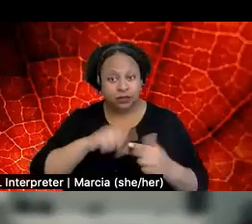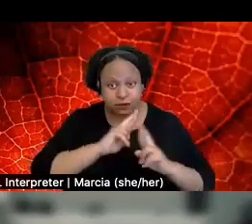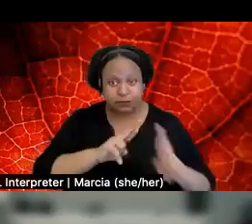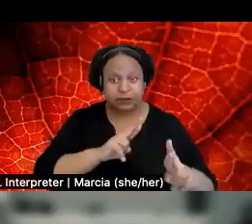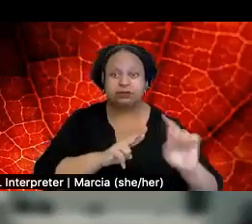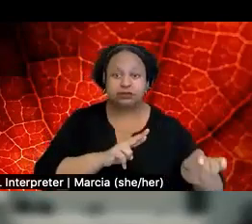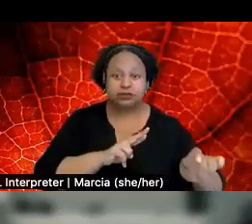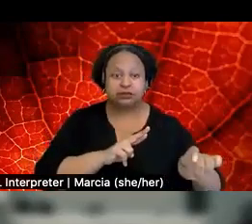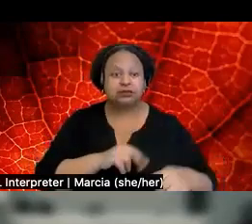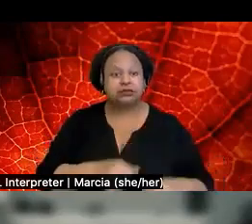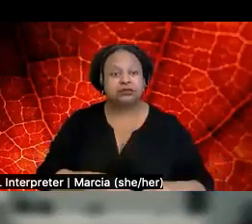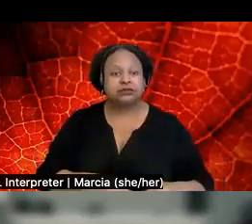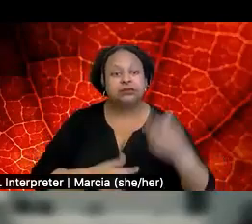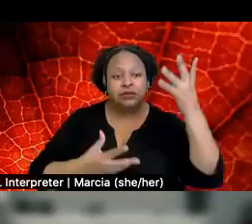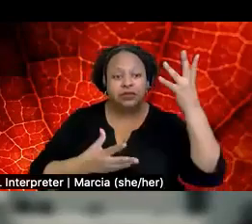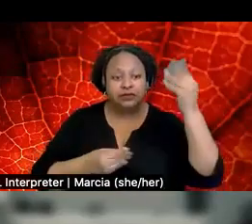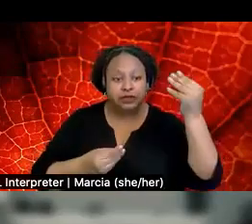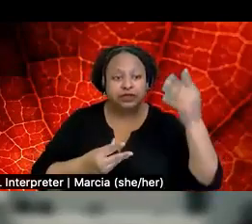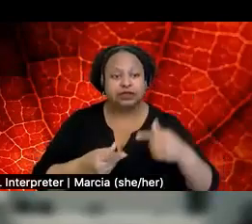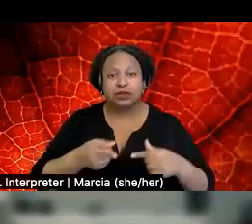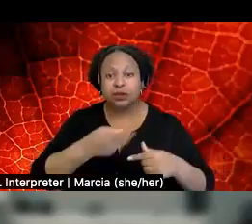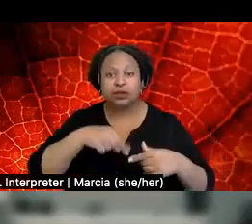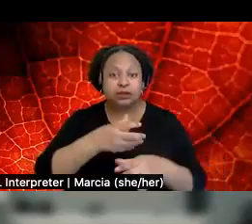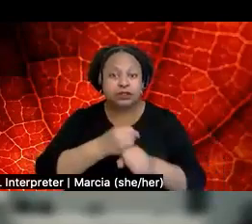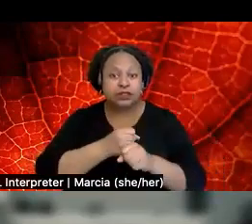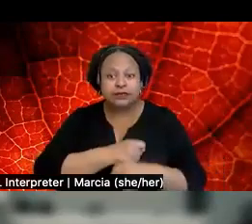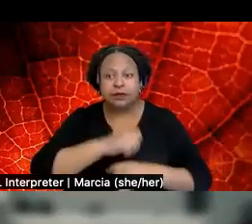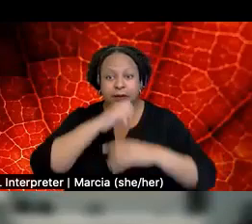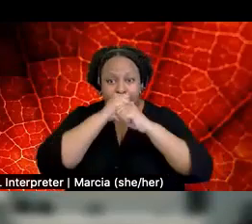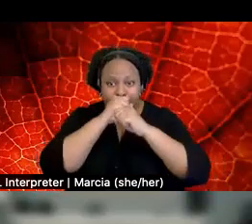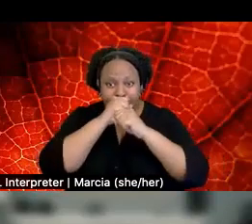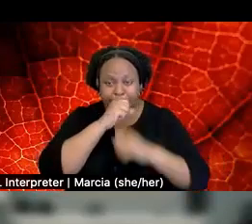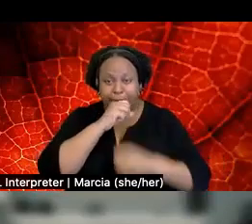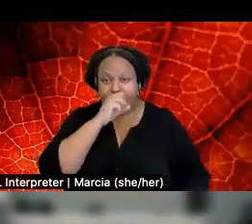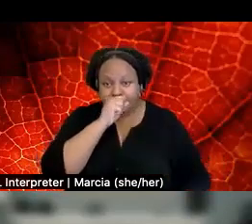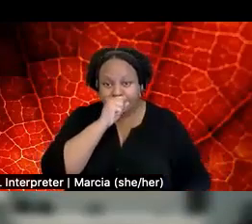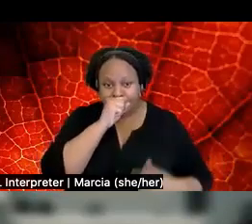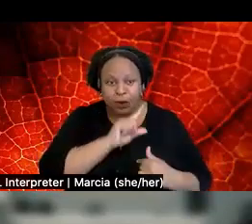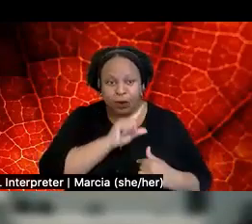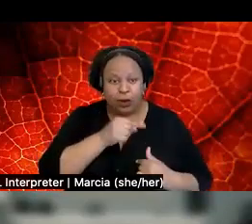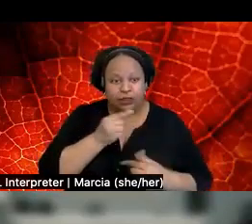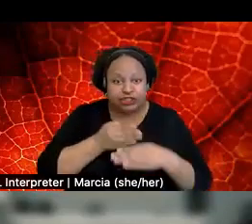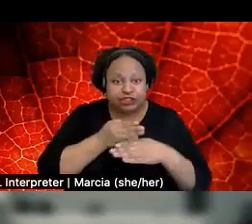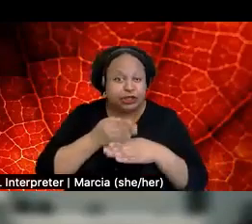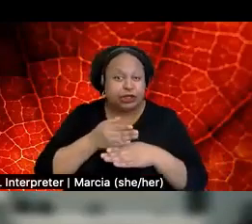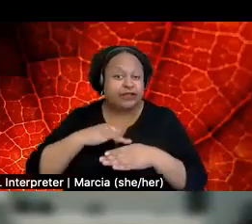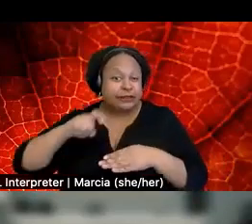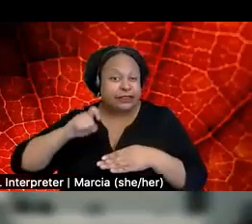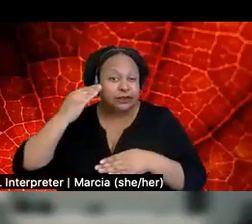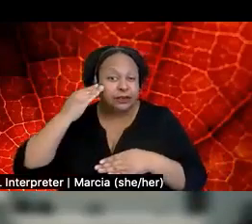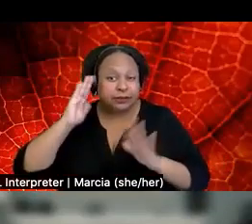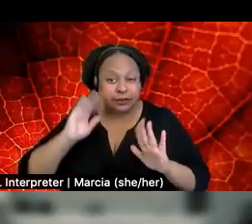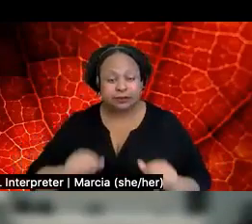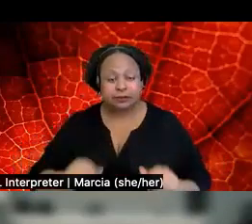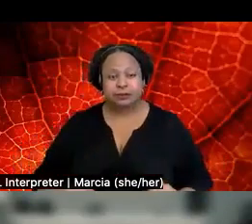And information that we receive is confidential and only shared on a need to know basis. Next.